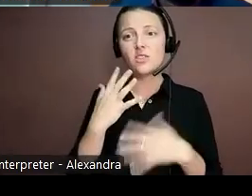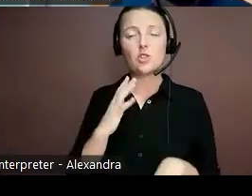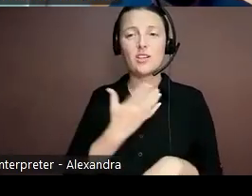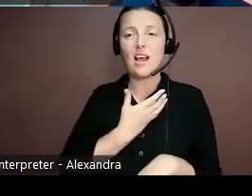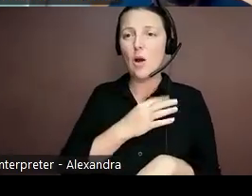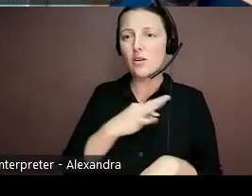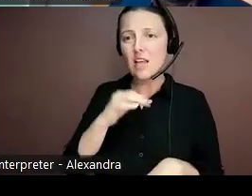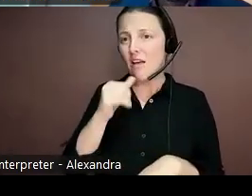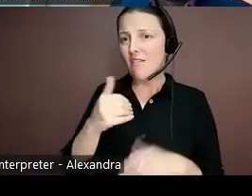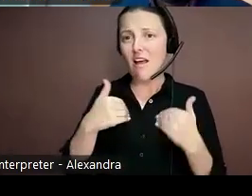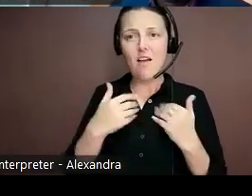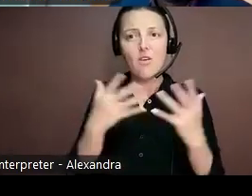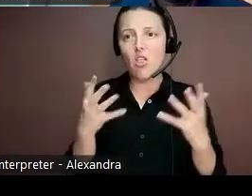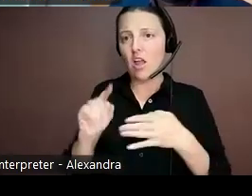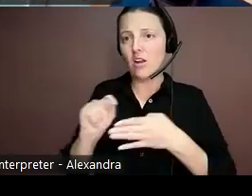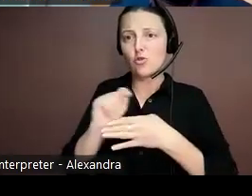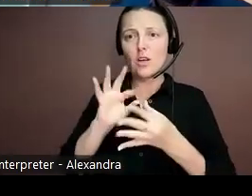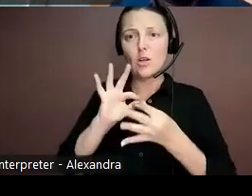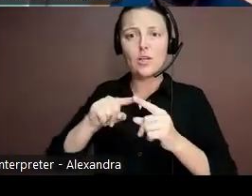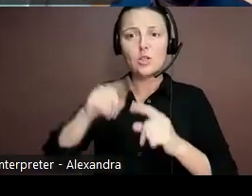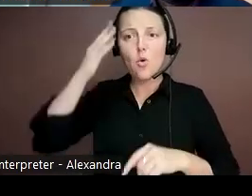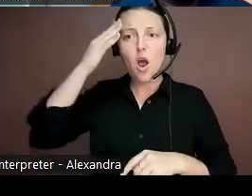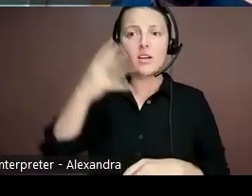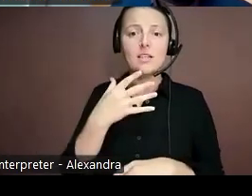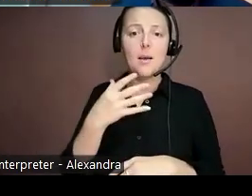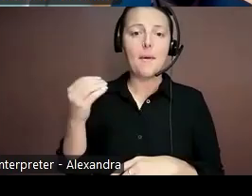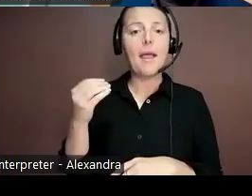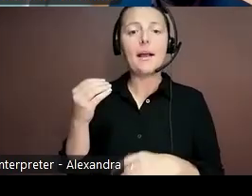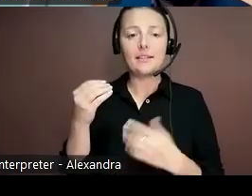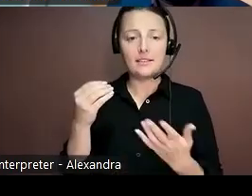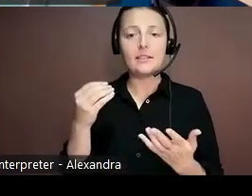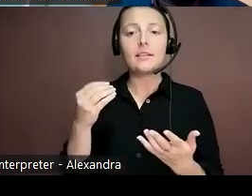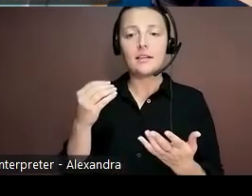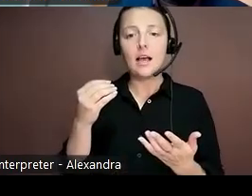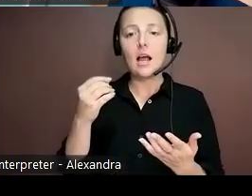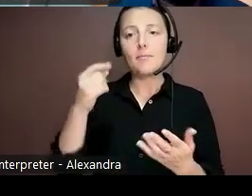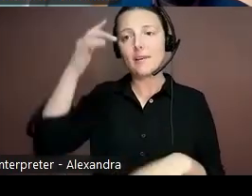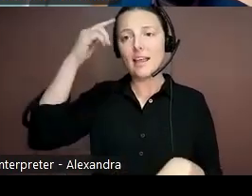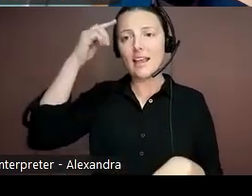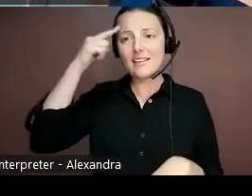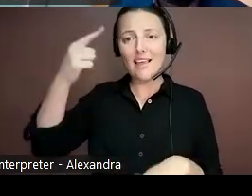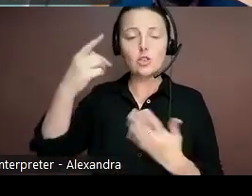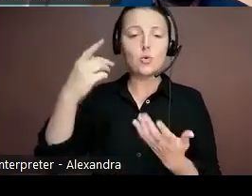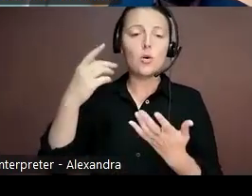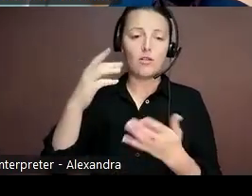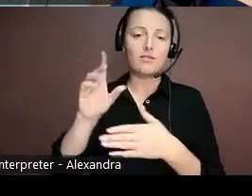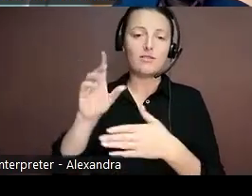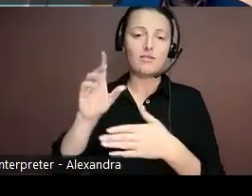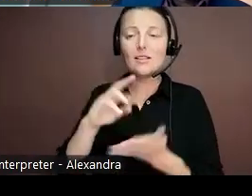was quite a gap in the knowledge and experience dealing with uh uh these patients. Uh and so the